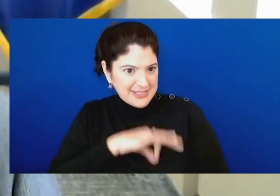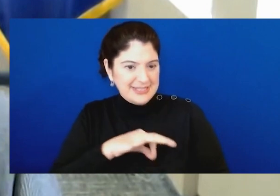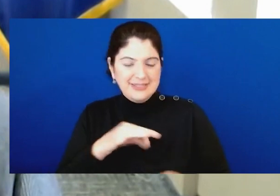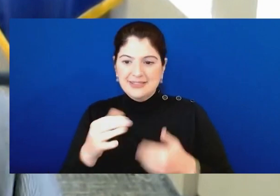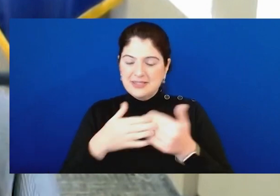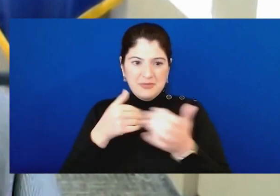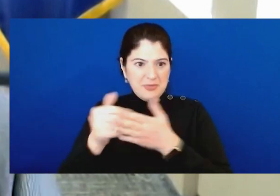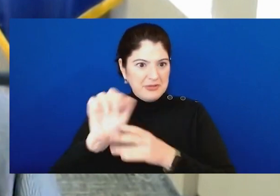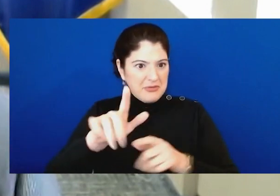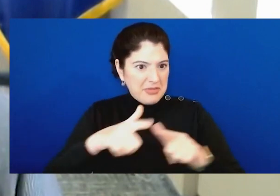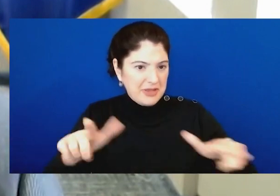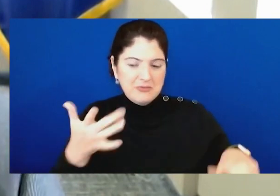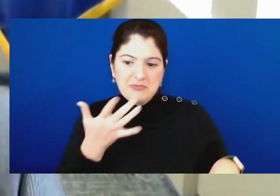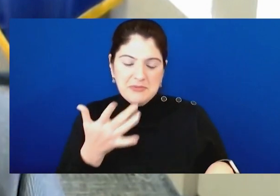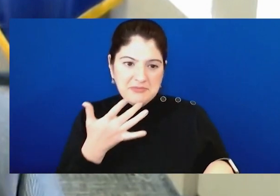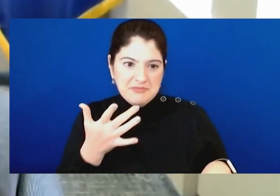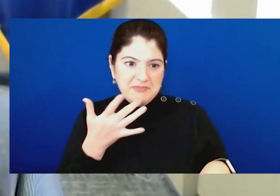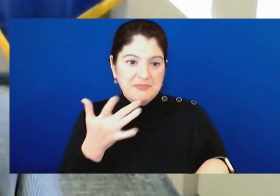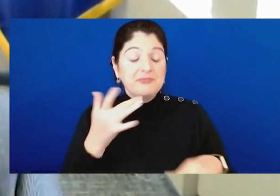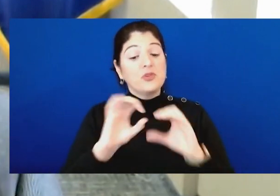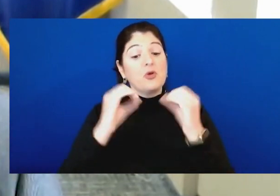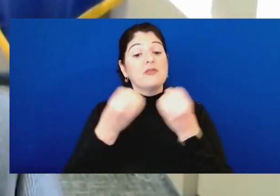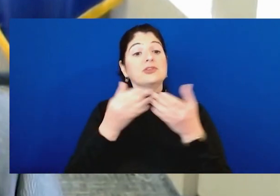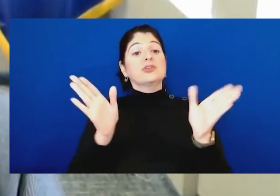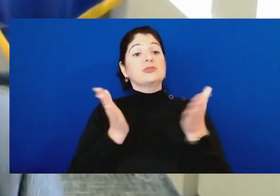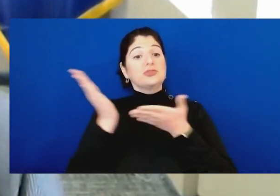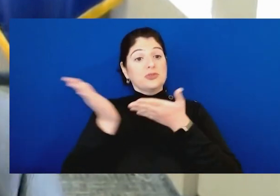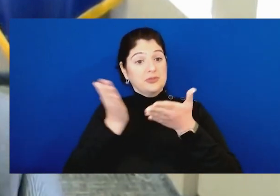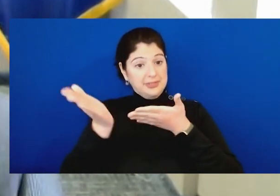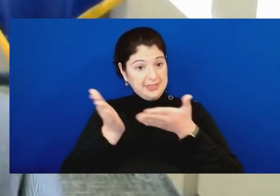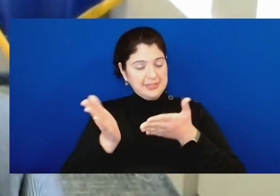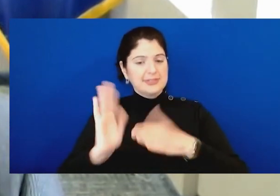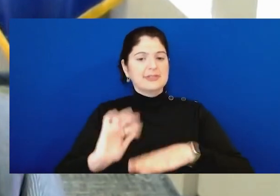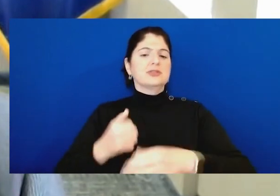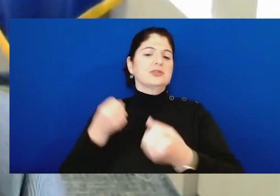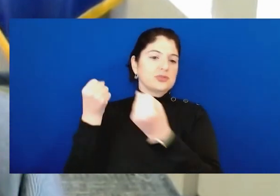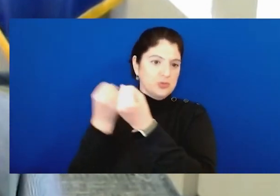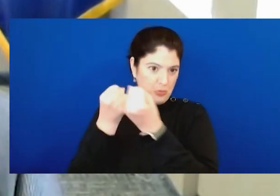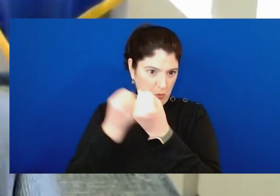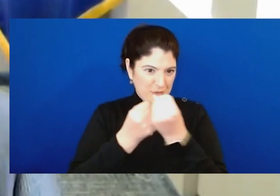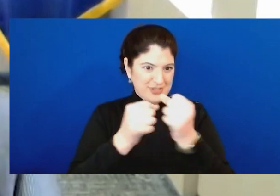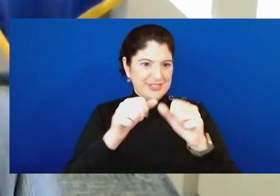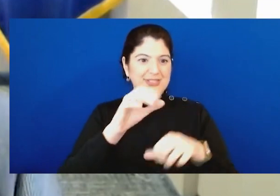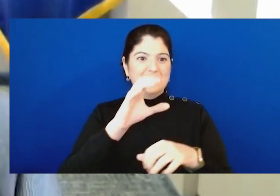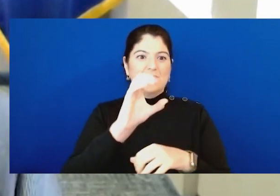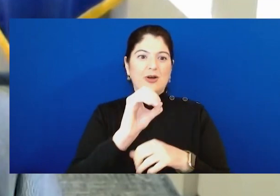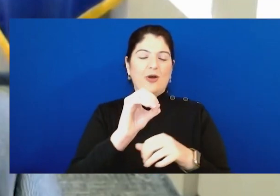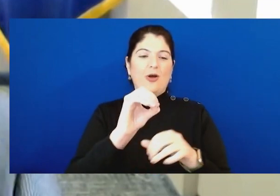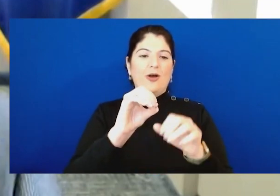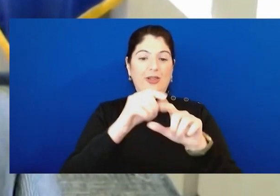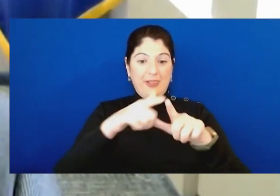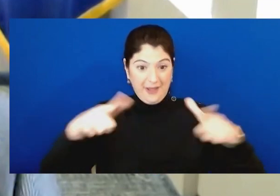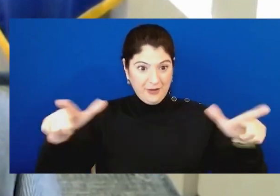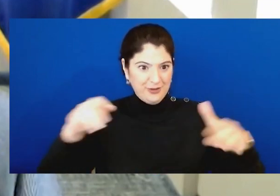The Office of General Services houses and supports the Office of Language Access. And we've accomplished so much in our first year,